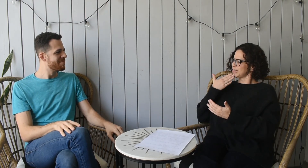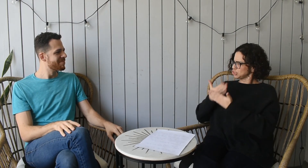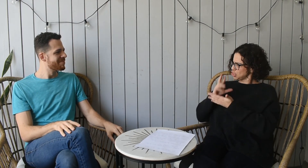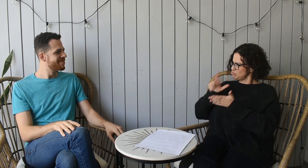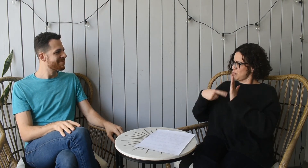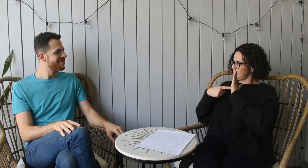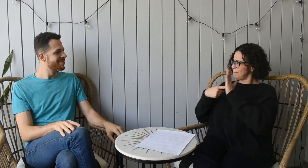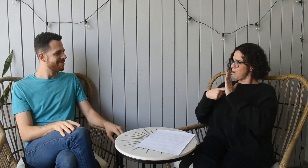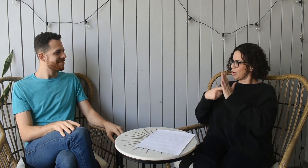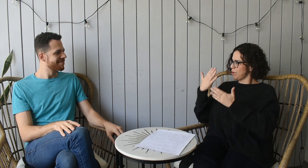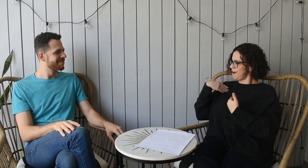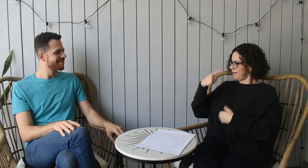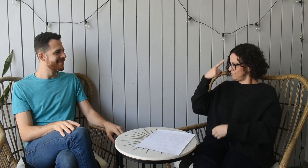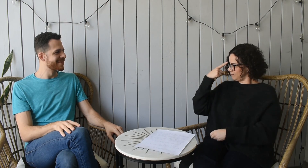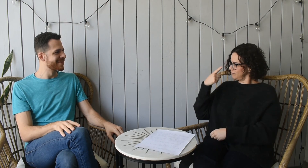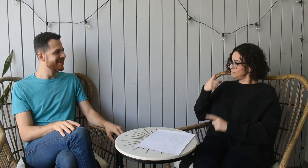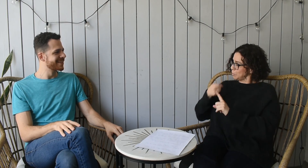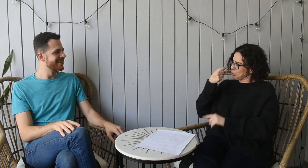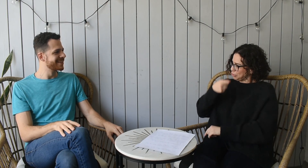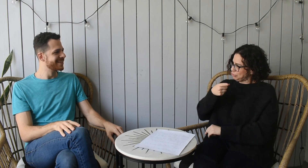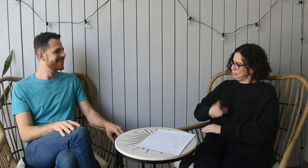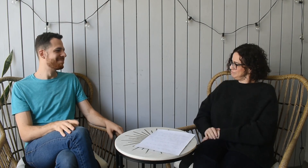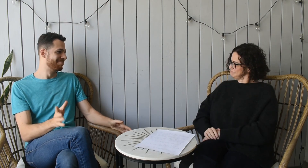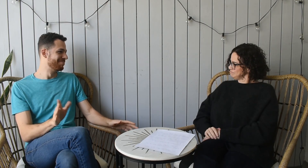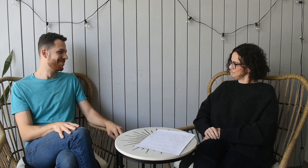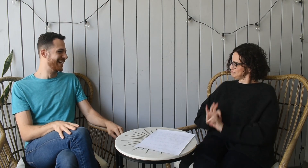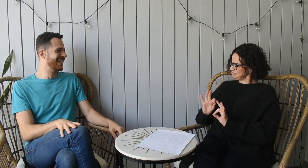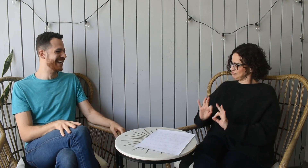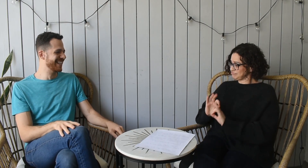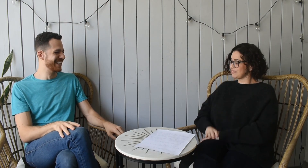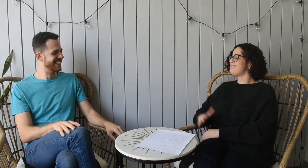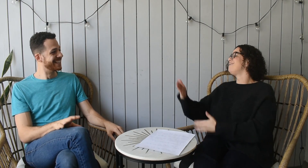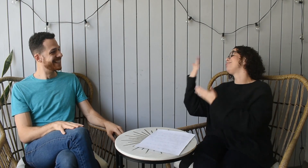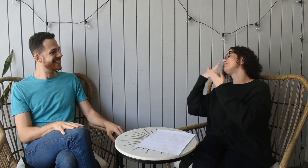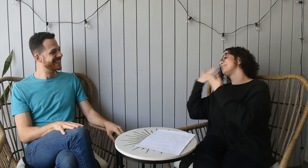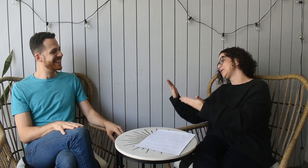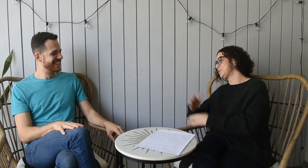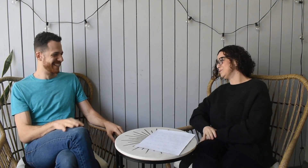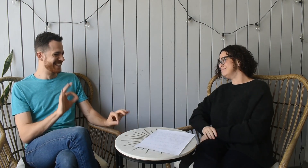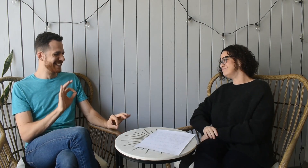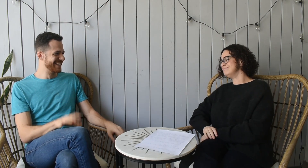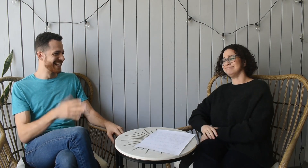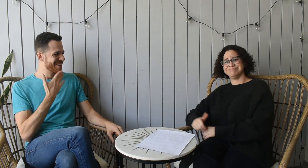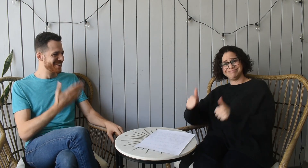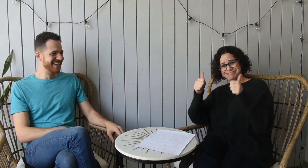I think she's a good role model for you. Thank you.